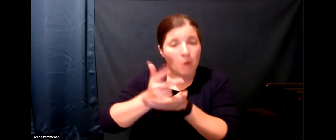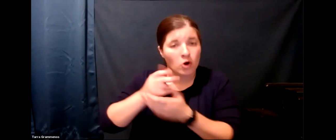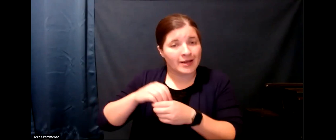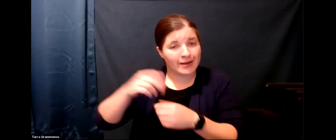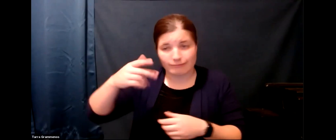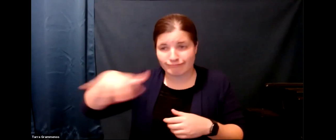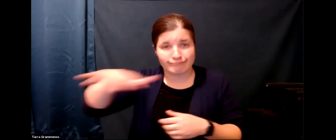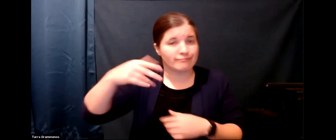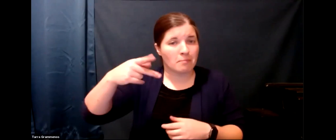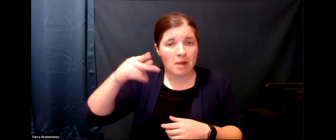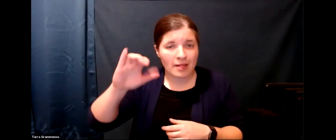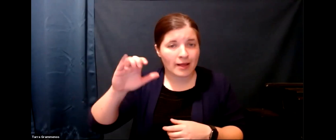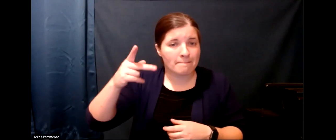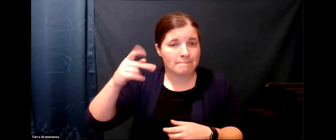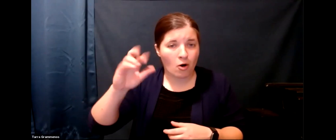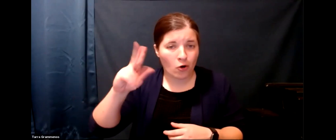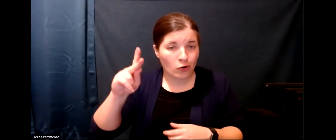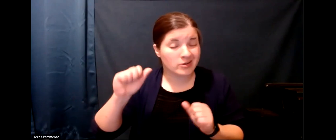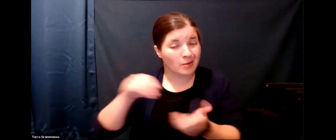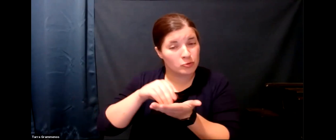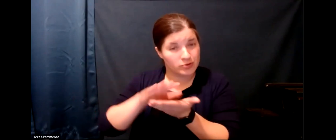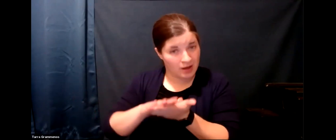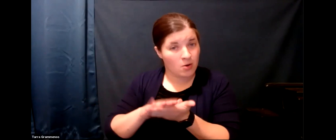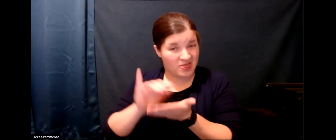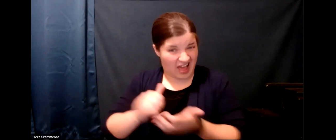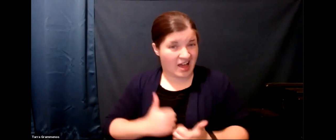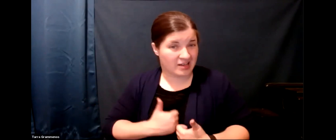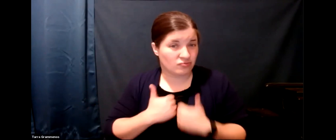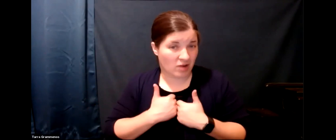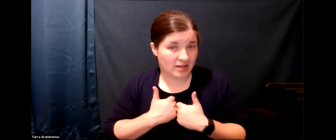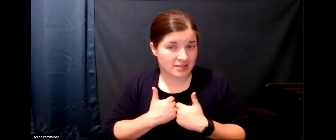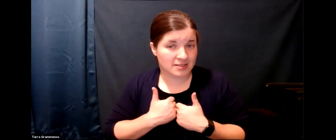When anyone registers to vote, at an address that can't